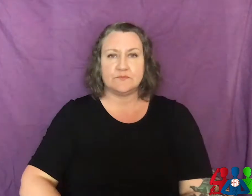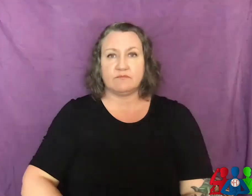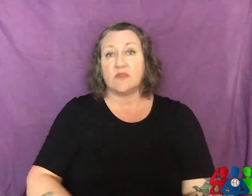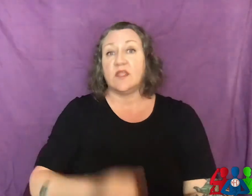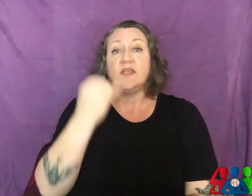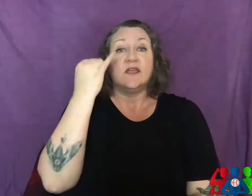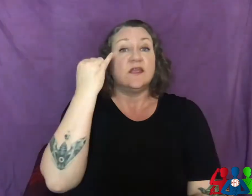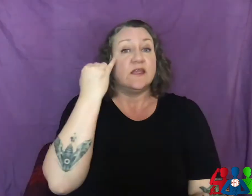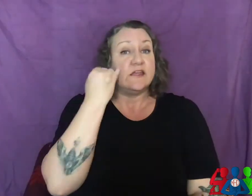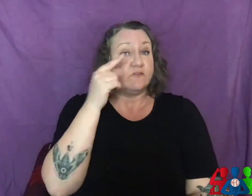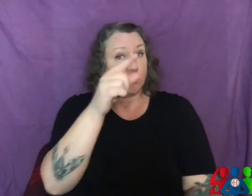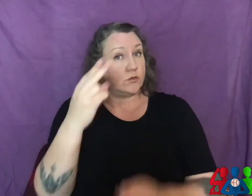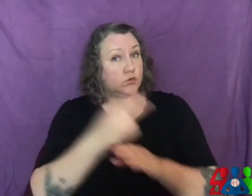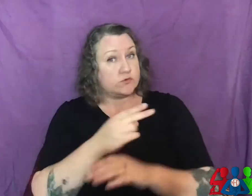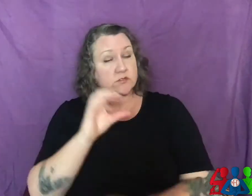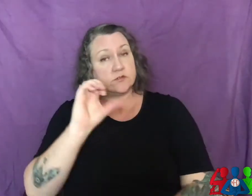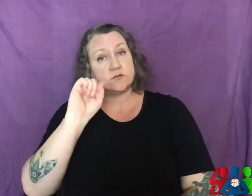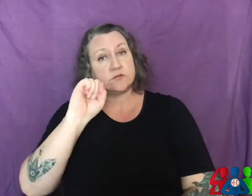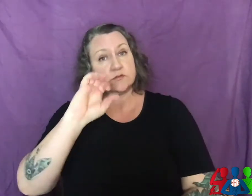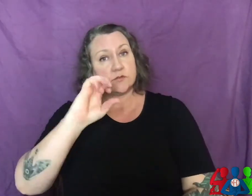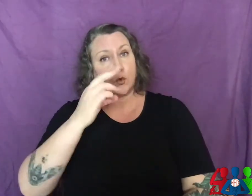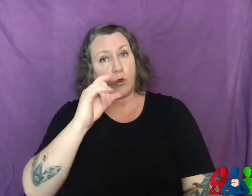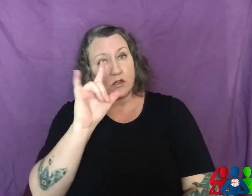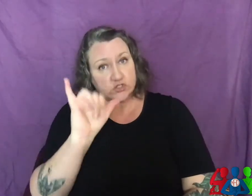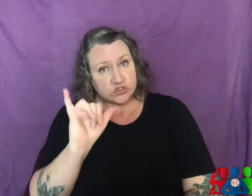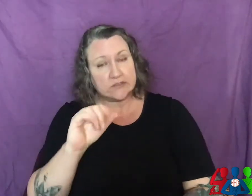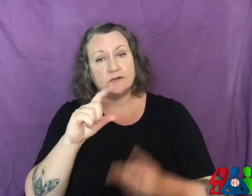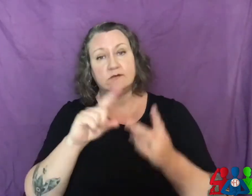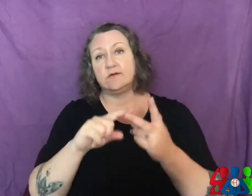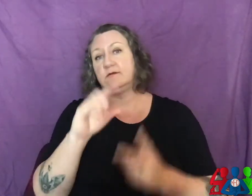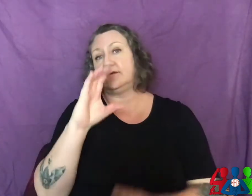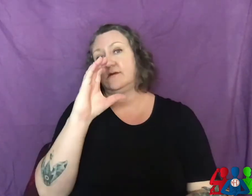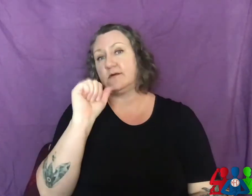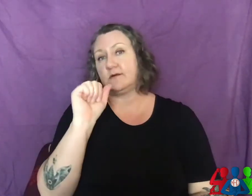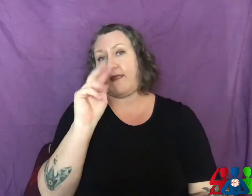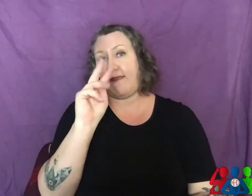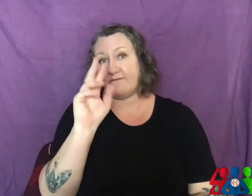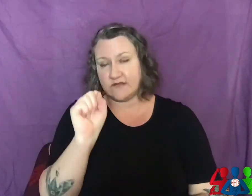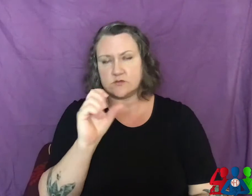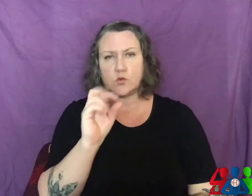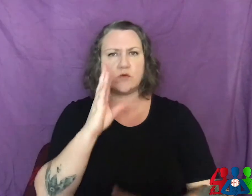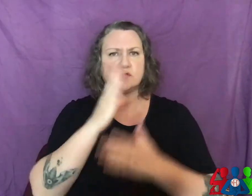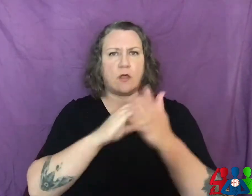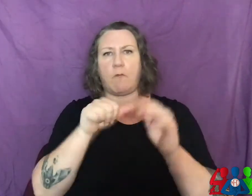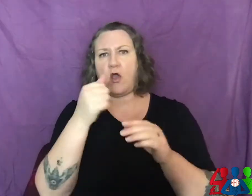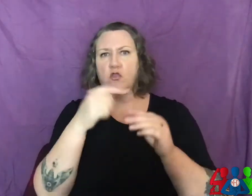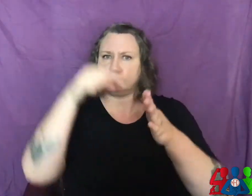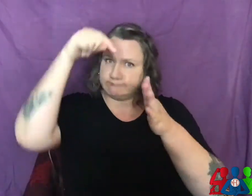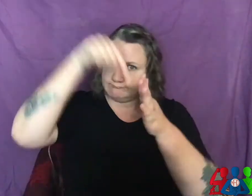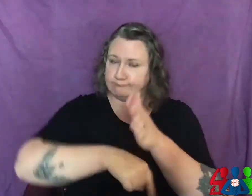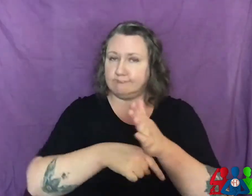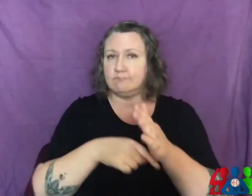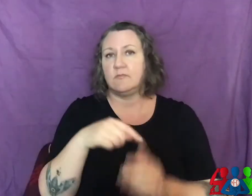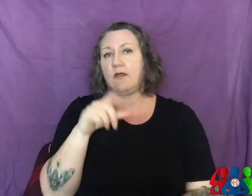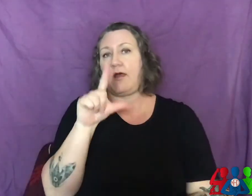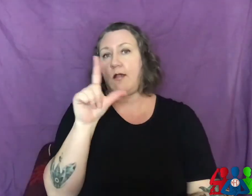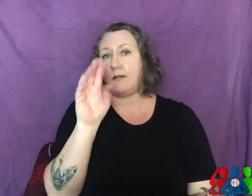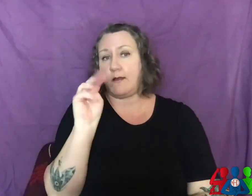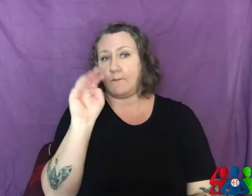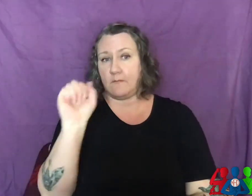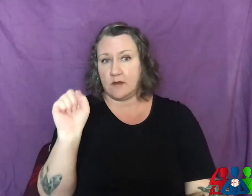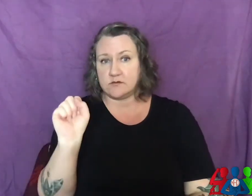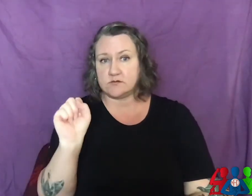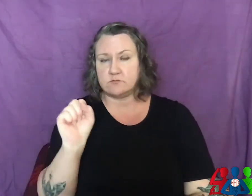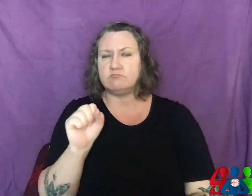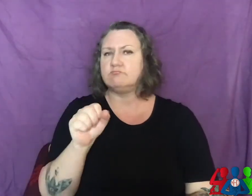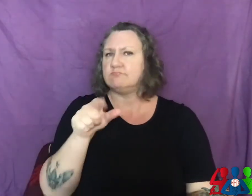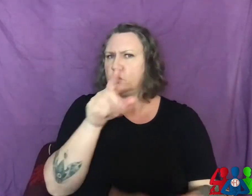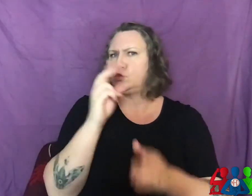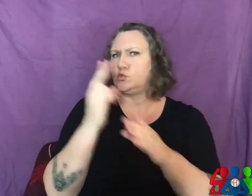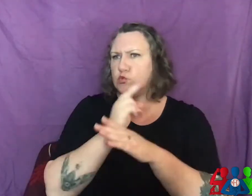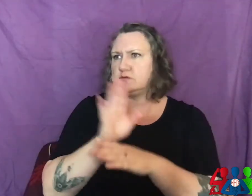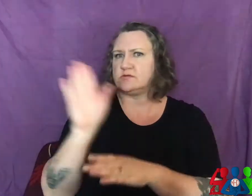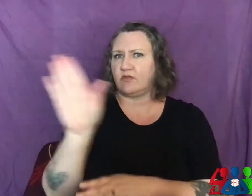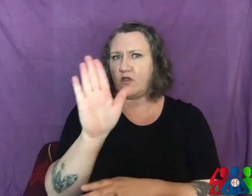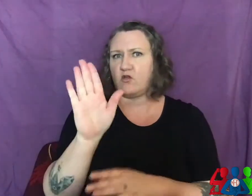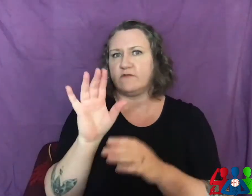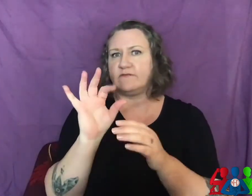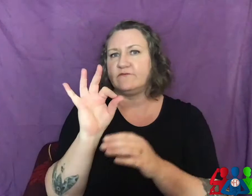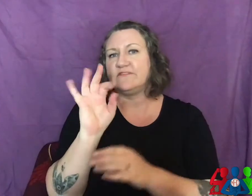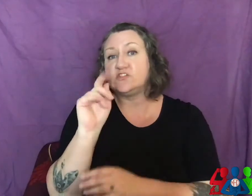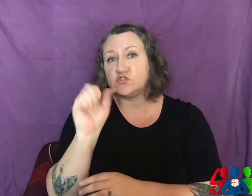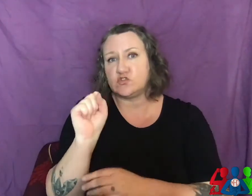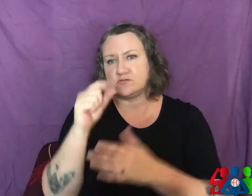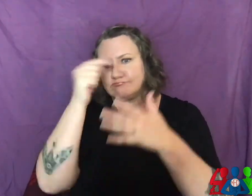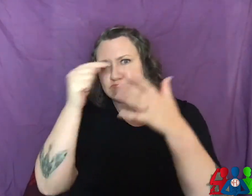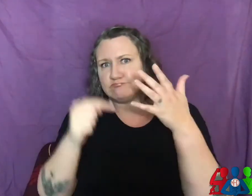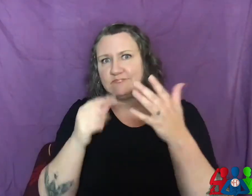top, it's easier for students to find. If you use Schoology, Canvas, or some other LMS, use